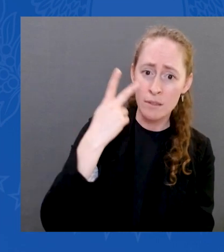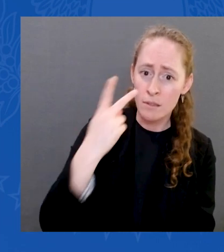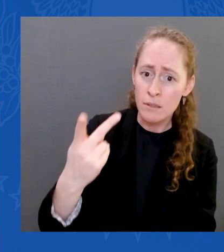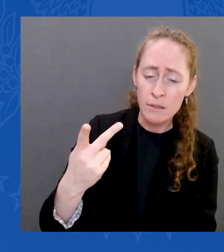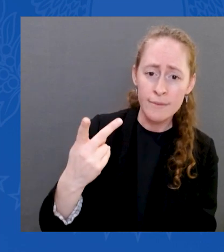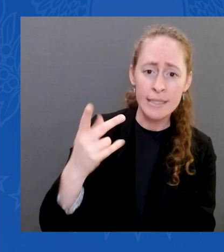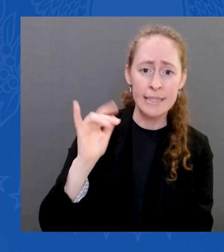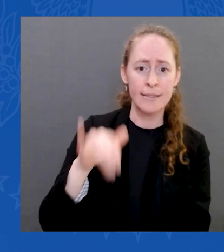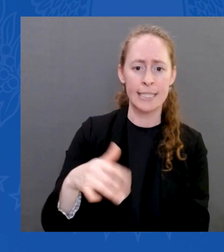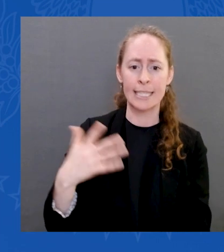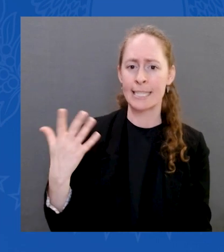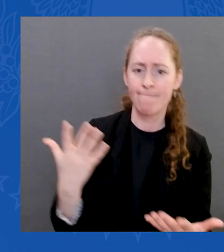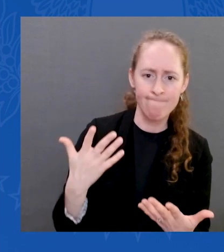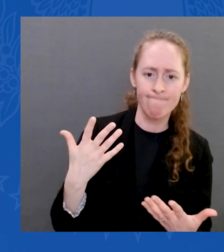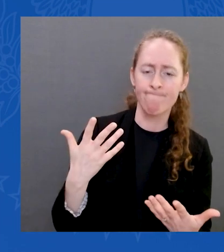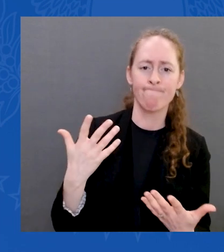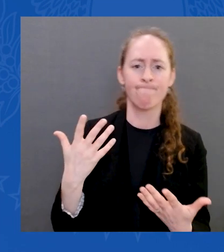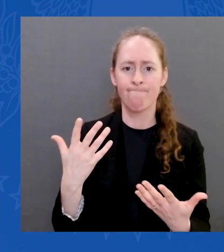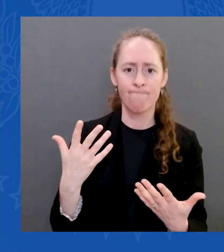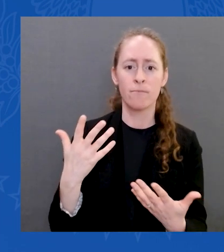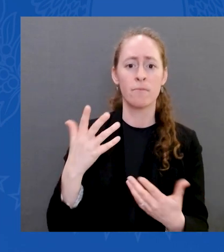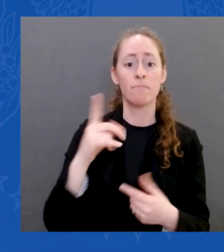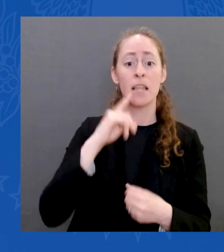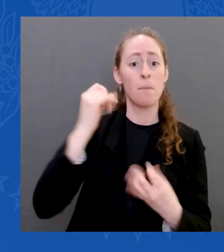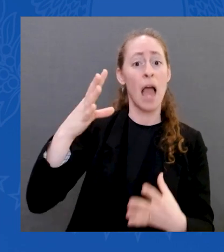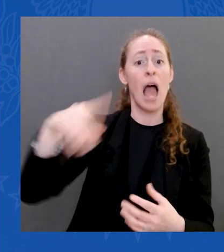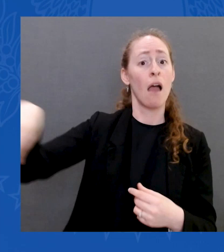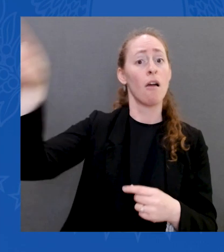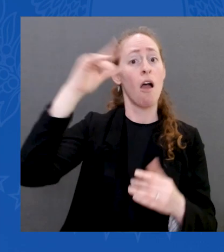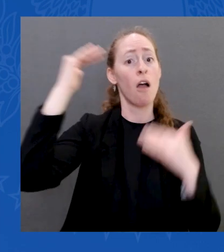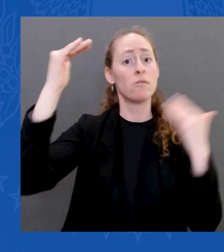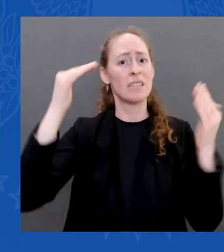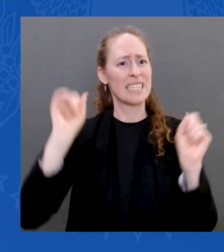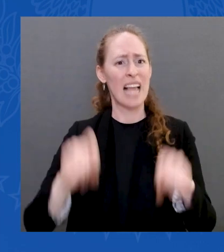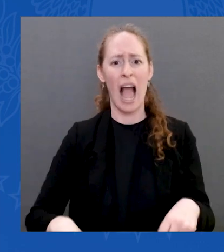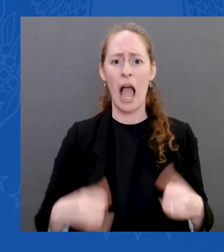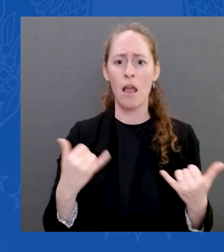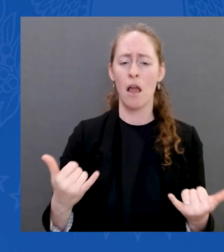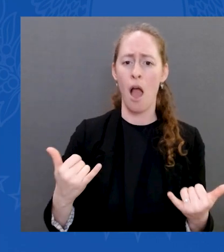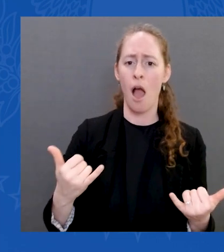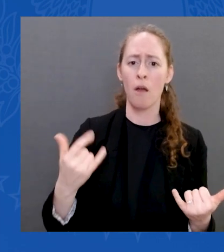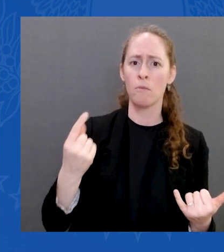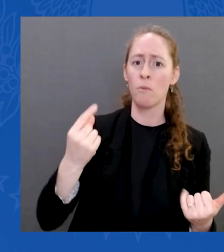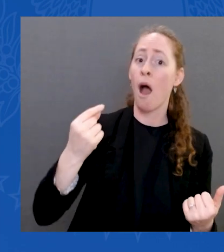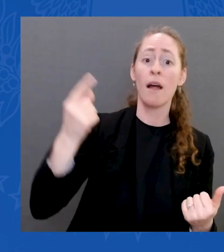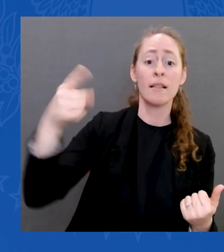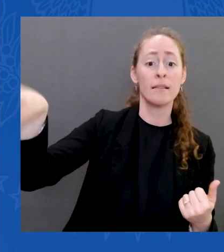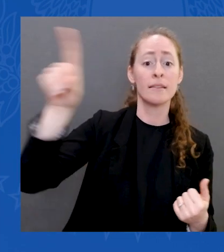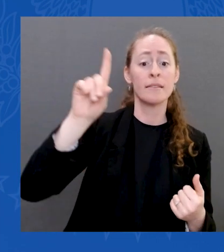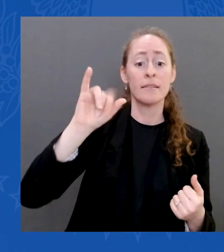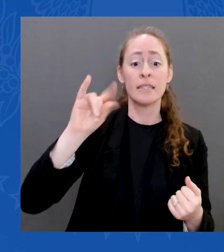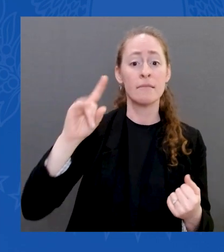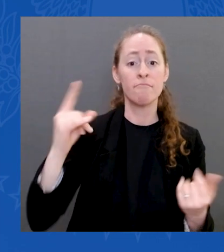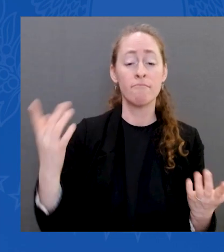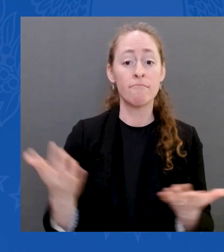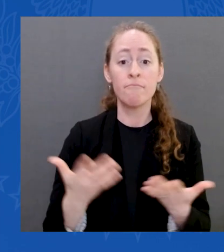an adult can talk about having had that people -- you didn't because you're teachers -- think they can laugh, think it's funny.